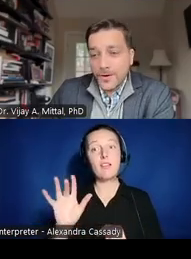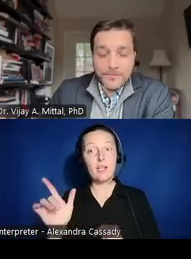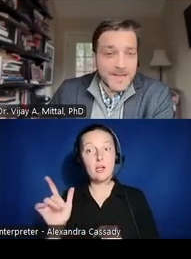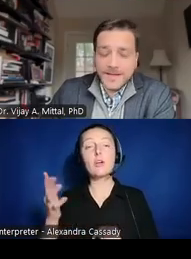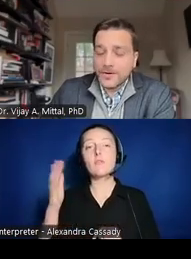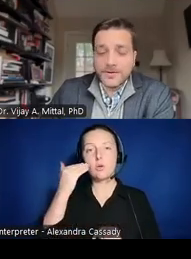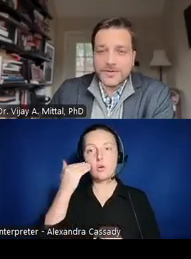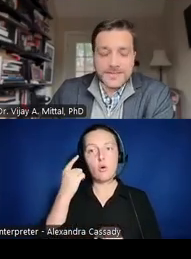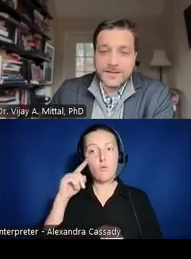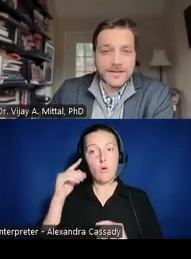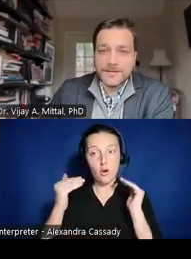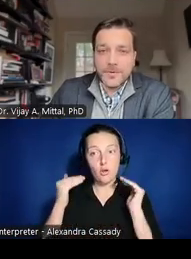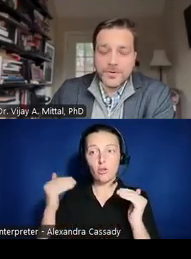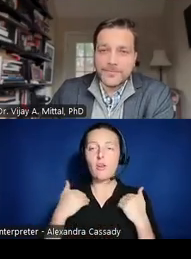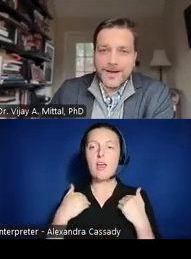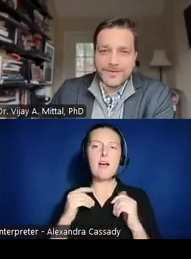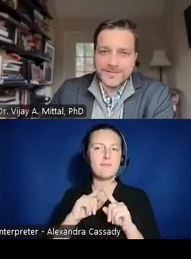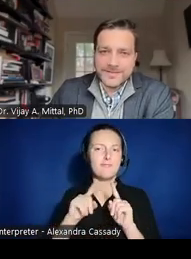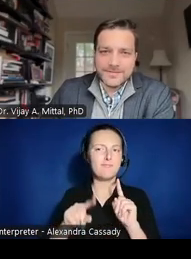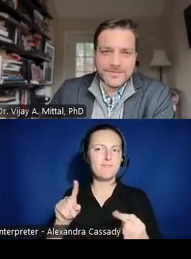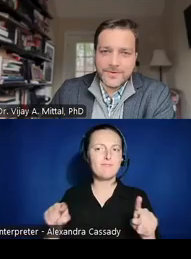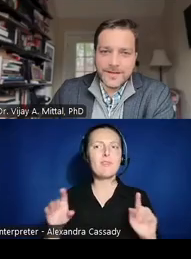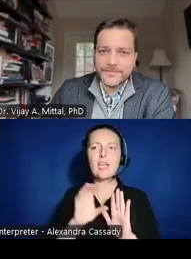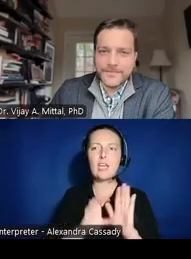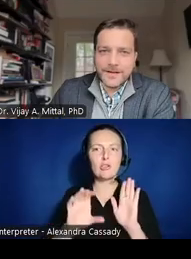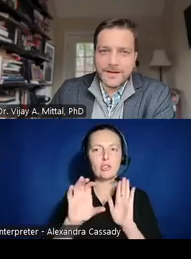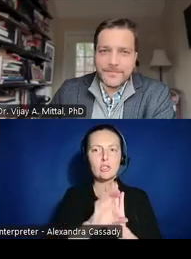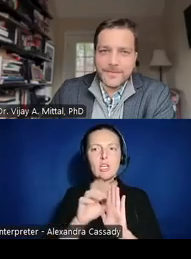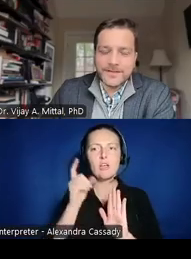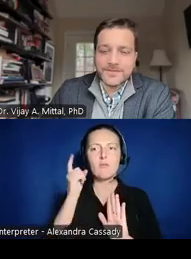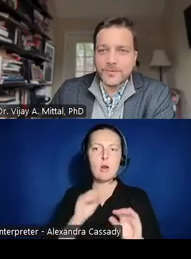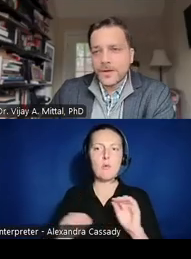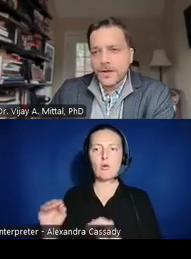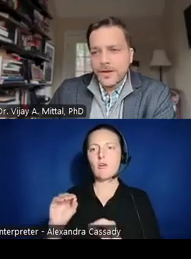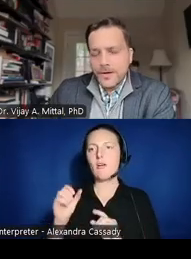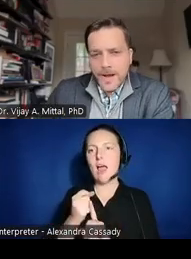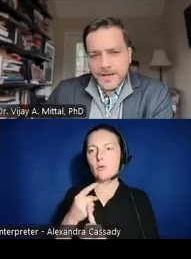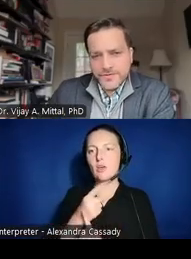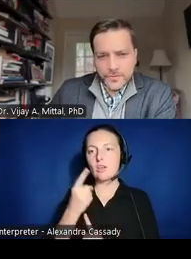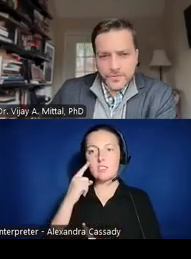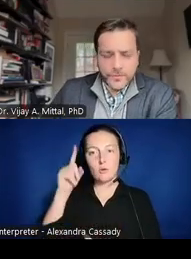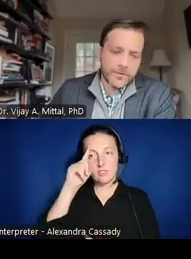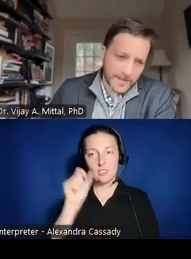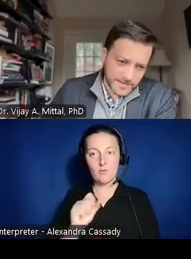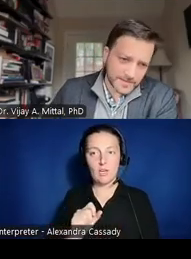are many characteristic motor abnormalities in schizophrenia. Um and so my initial foray into